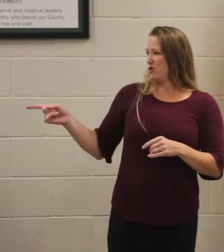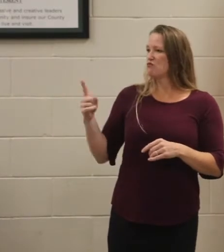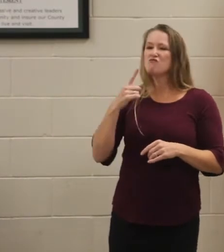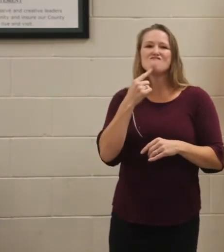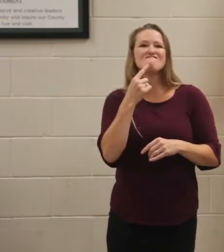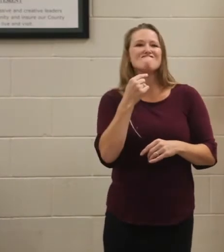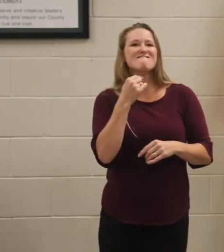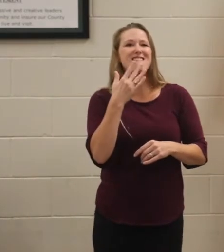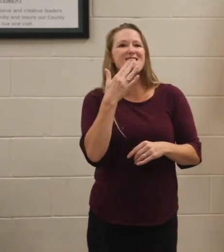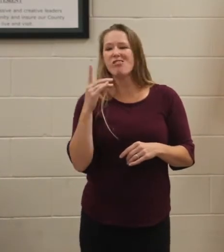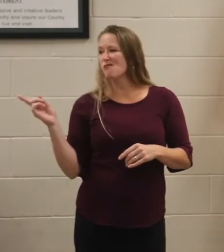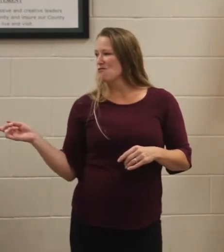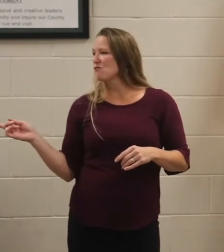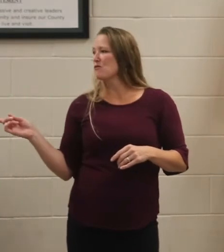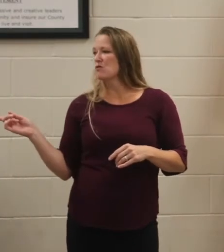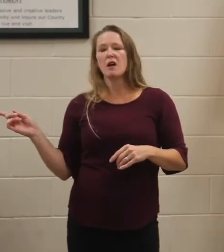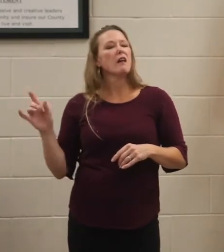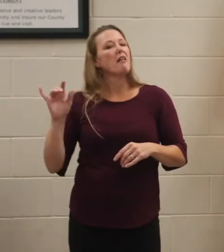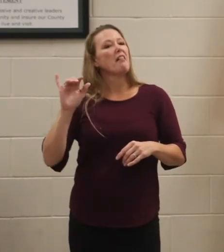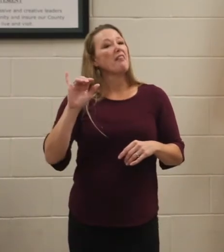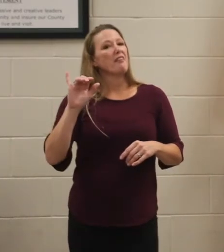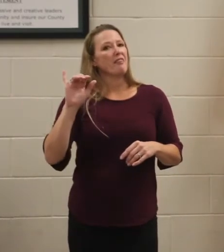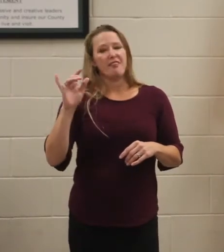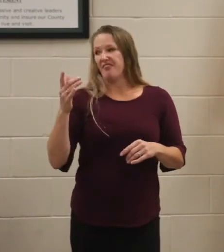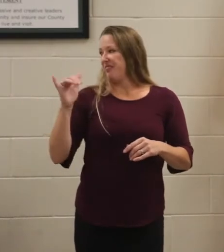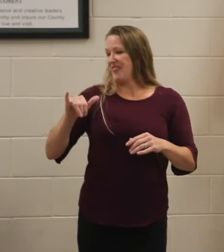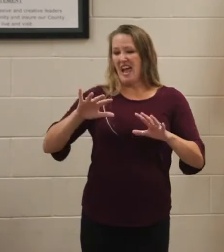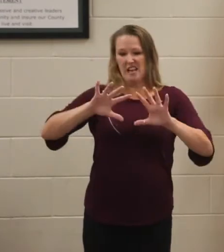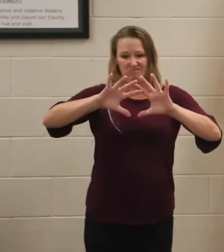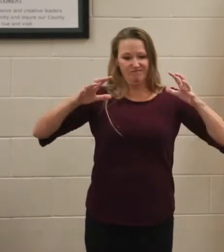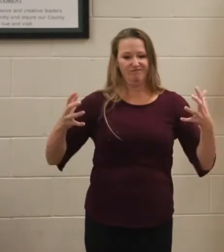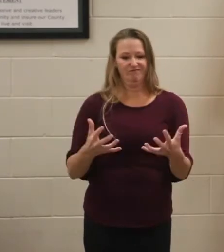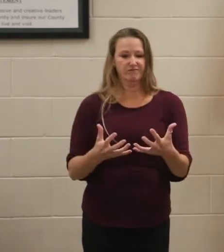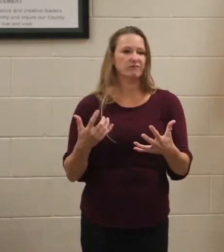That was seized as a result of the search warrant yesterday.